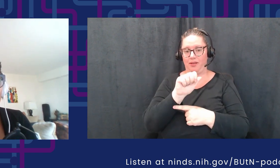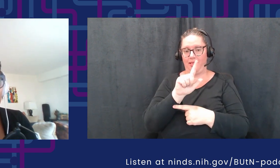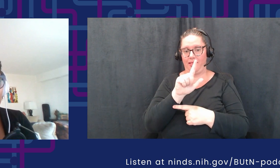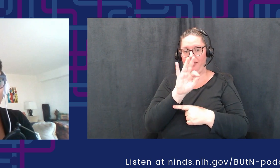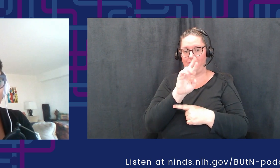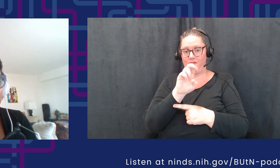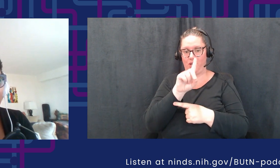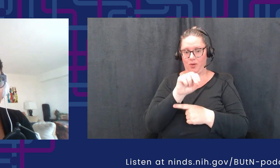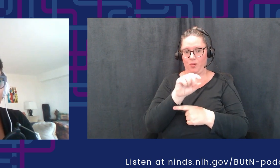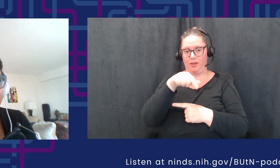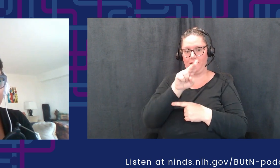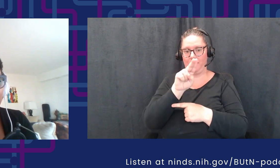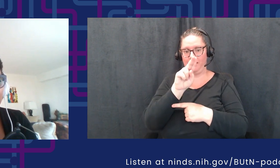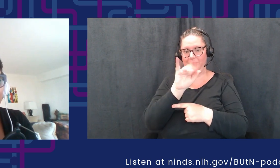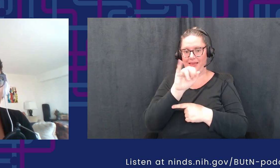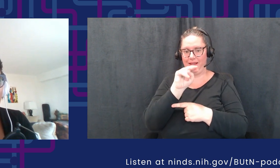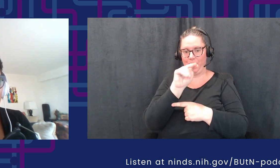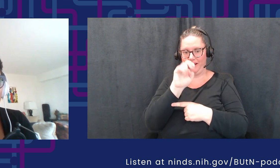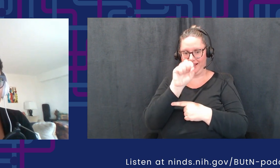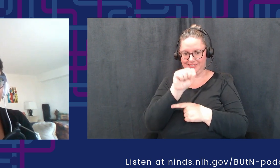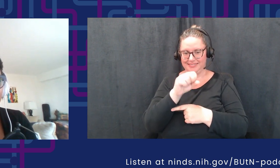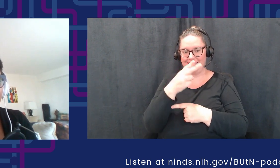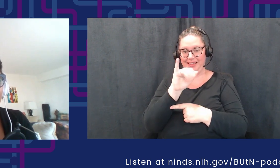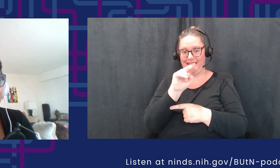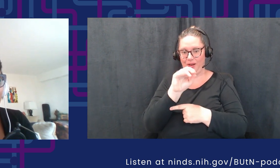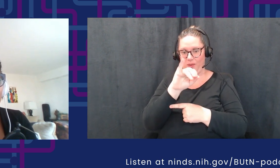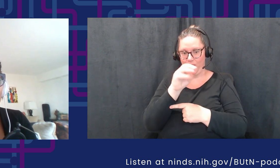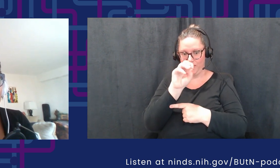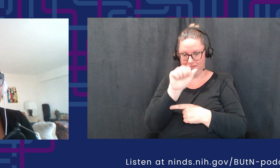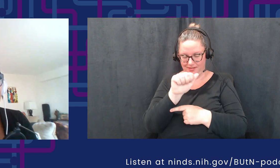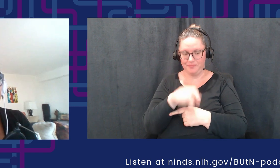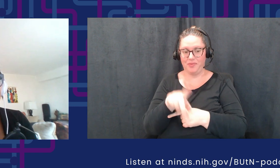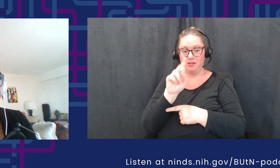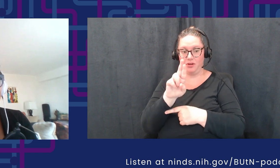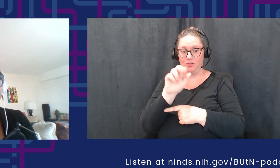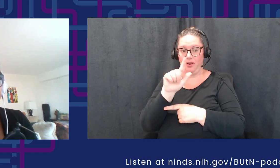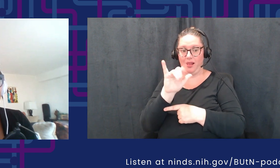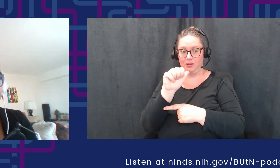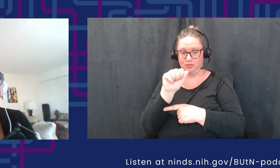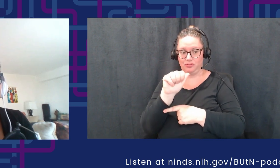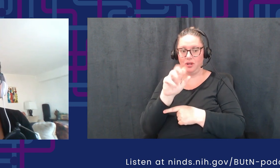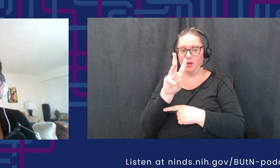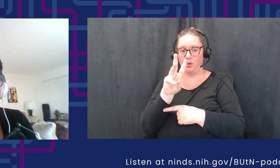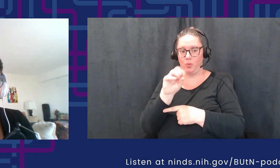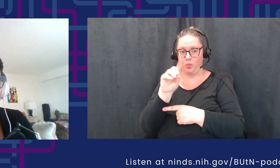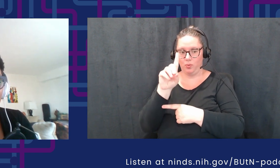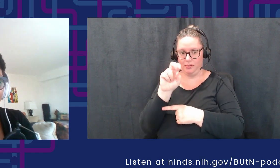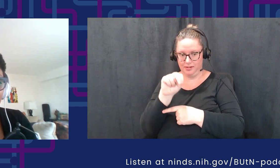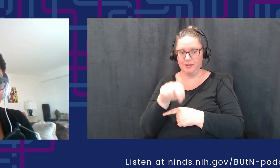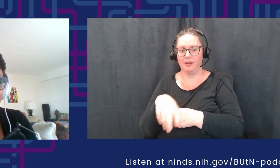Alfredo Quiñones-Hinojosa, Dr. Alicia Wooten, and Dr. Huda Zoghbi.